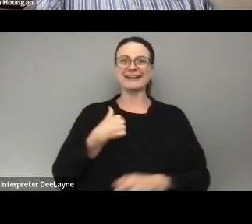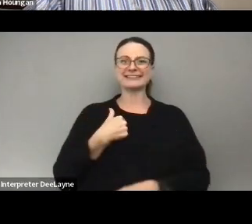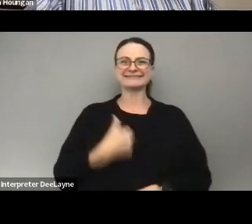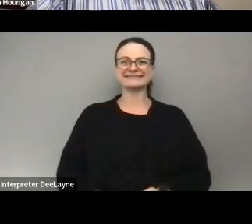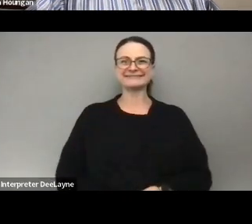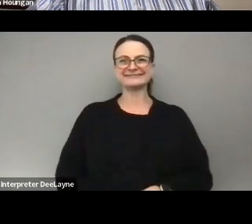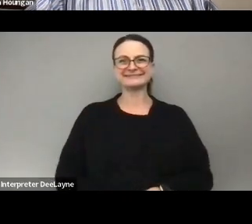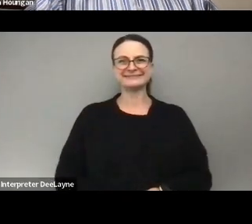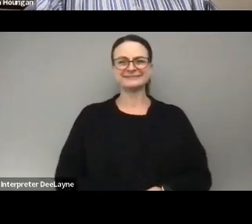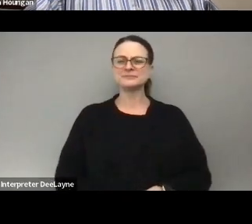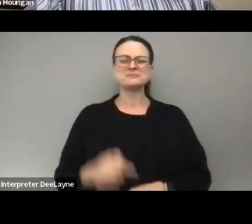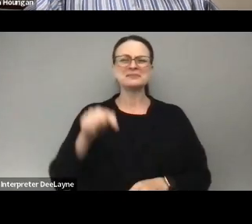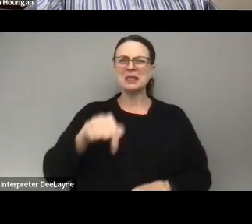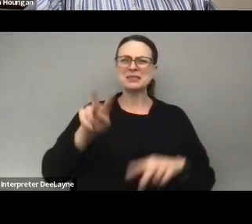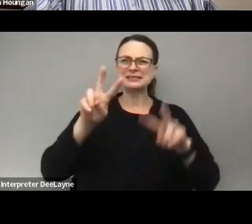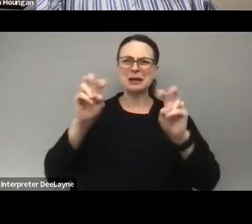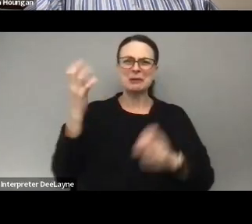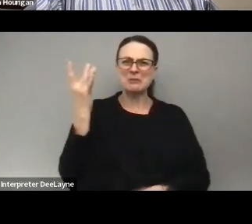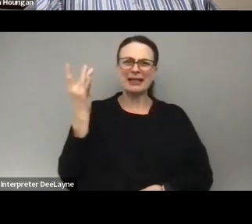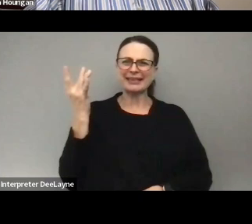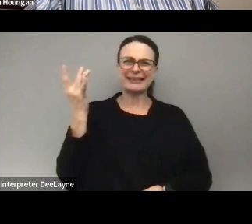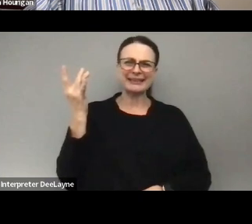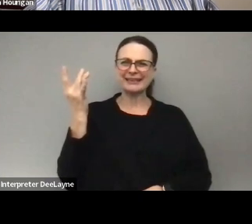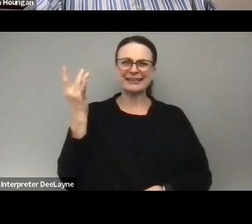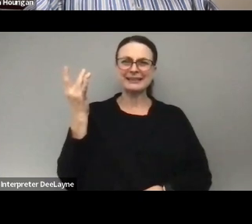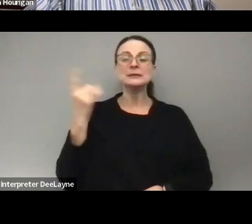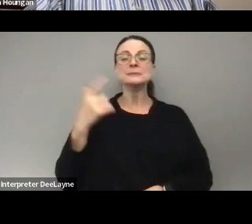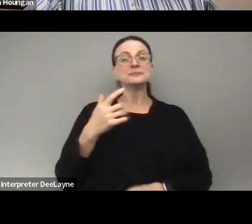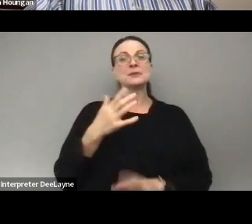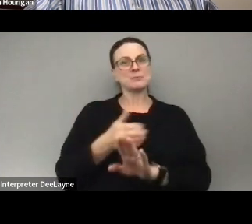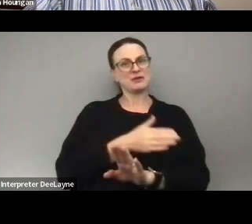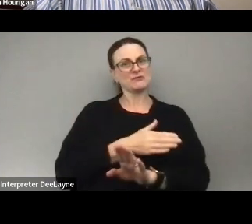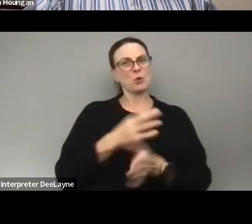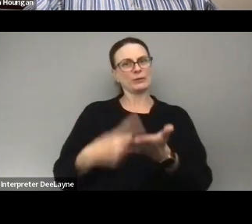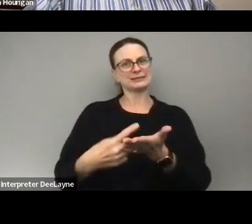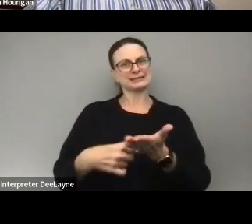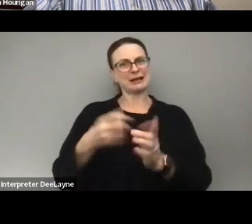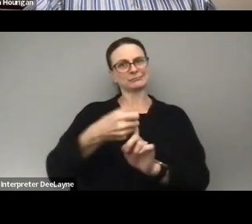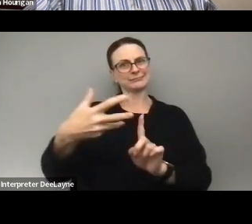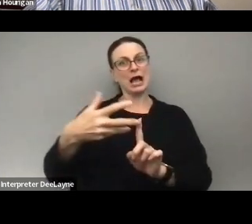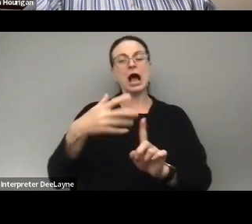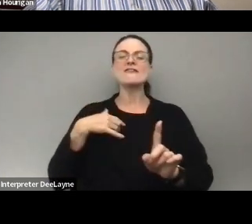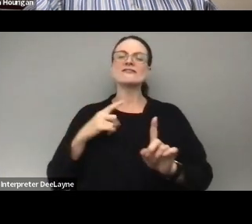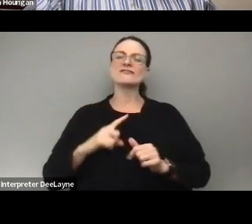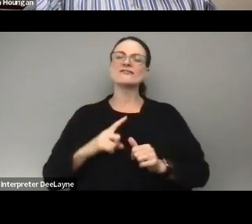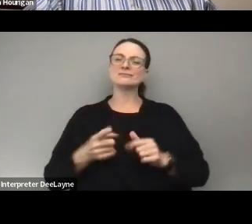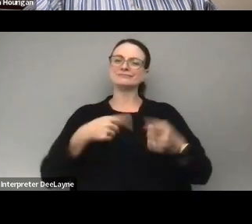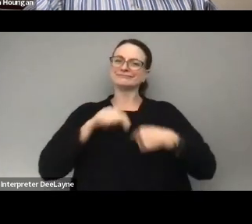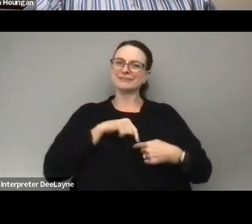So why this subject? Well, before we get to that, I want to explain a little bit about the Prism Project.